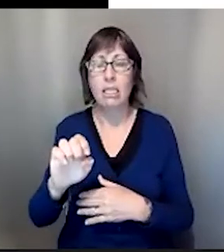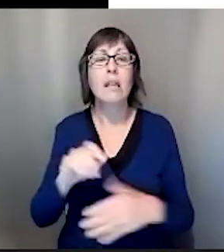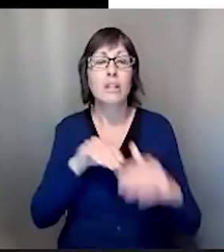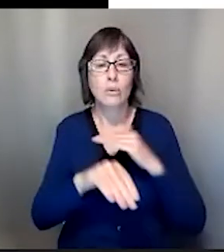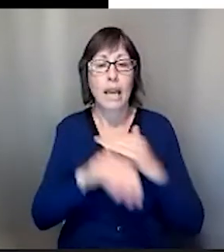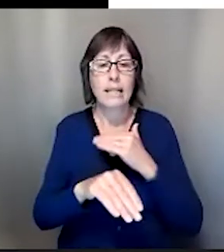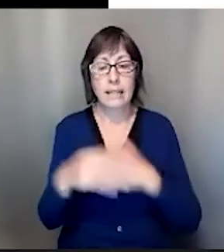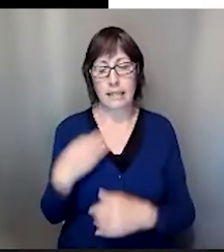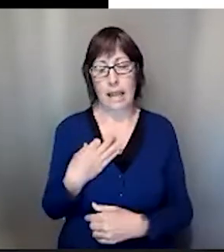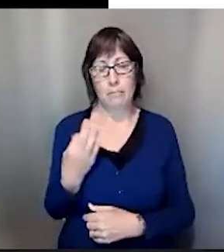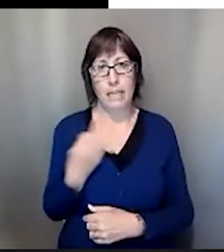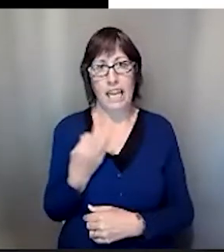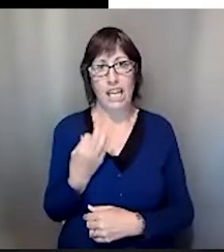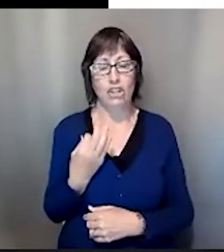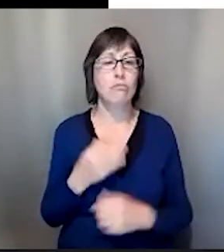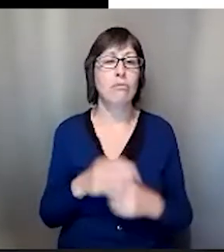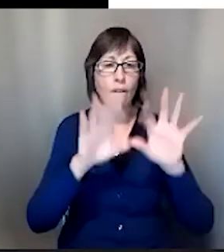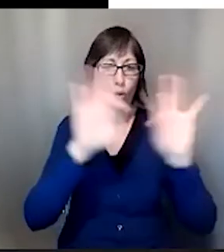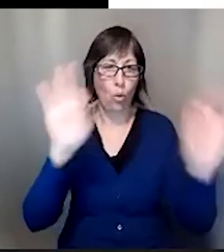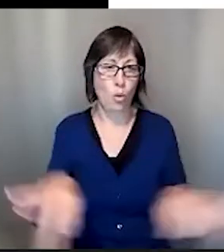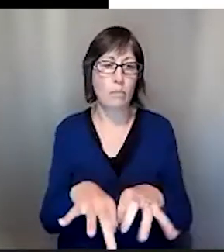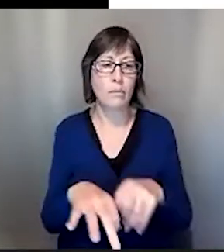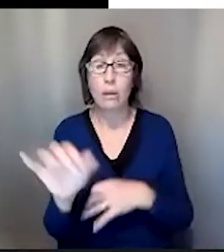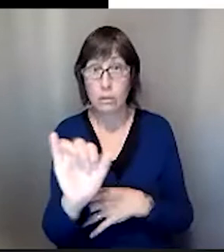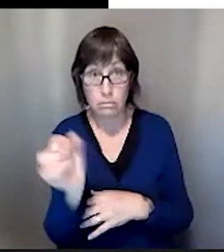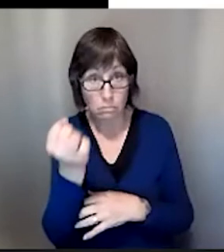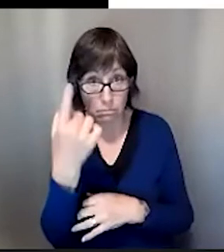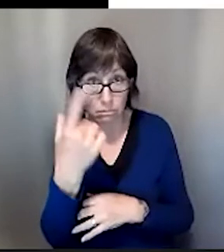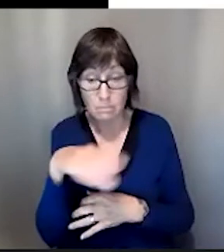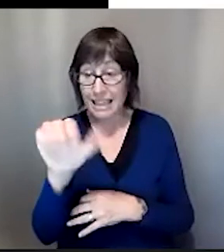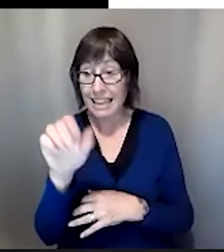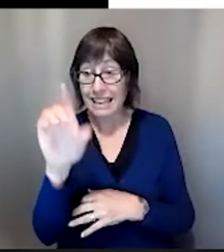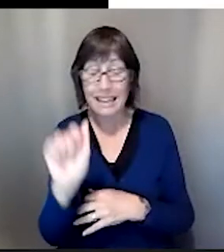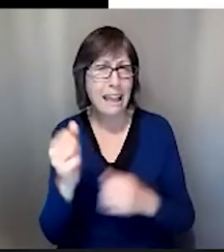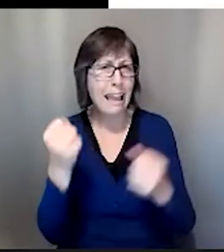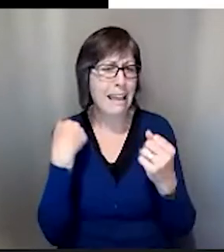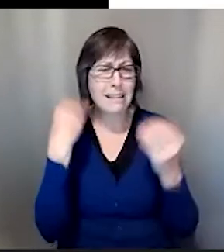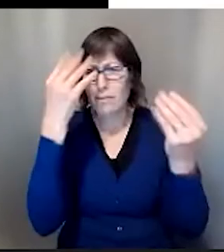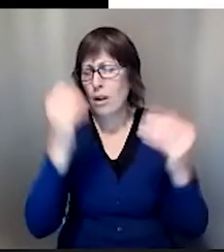One thing to note: throughout CADA's website there is lots of information from public art